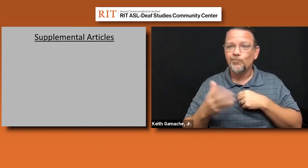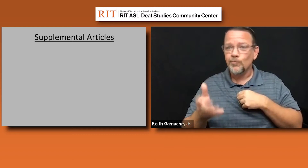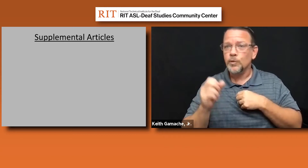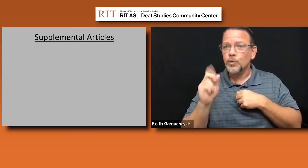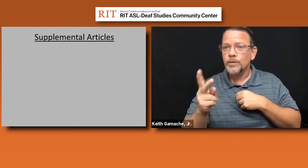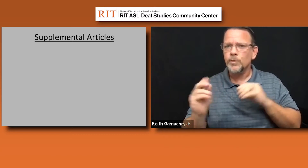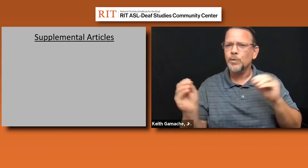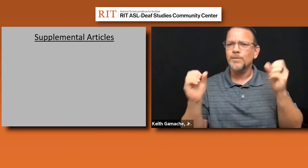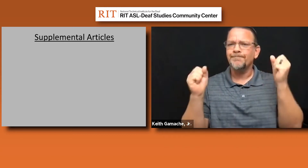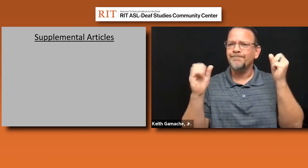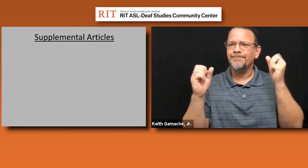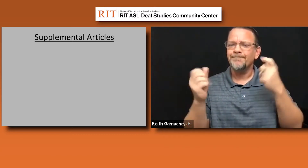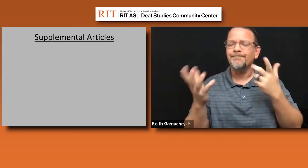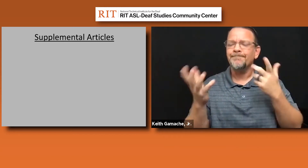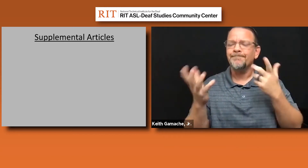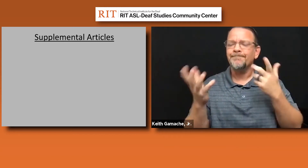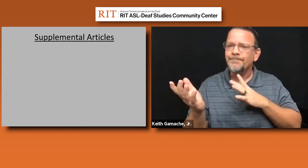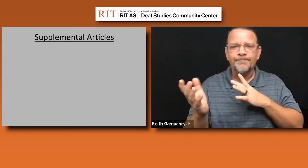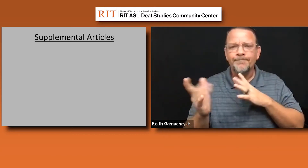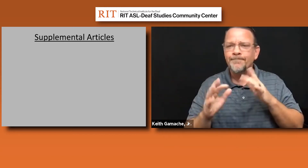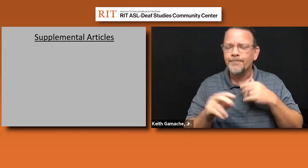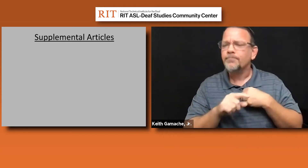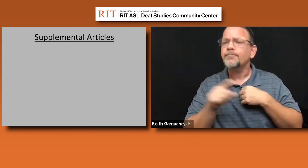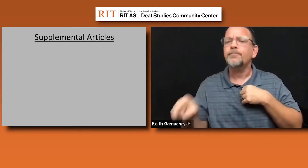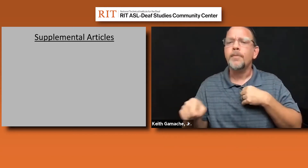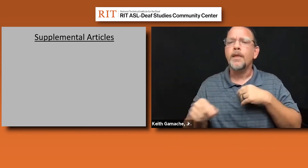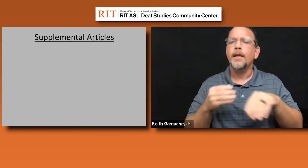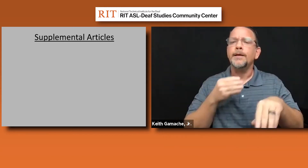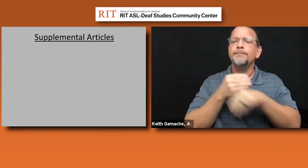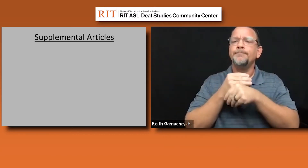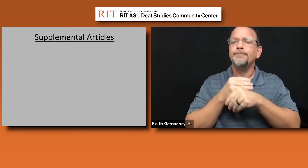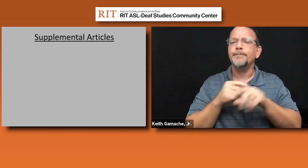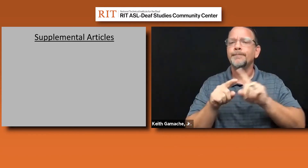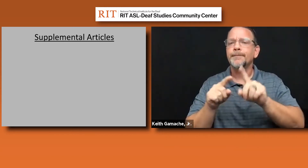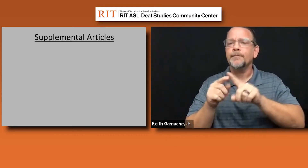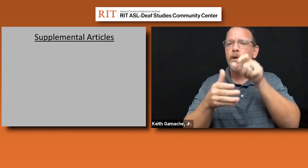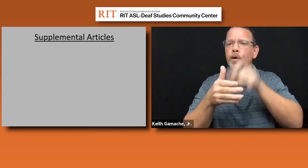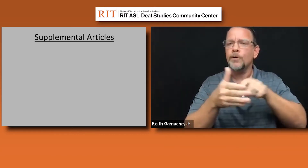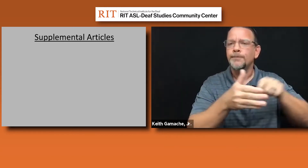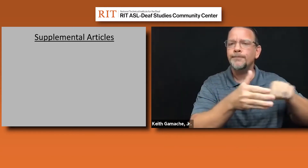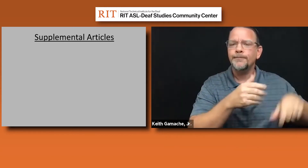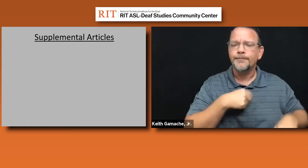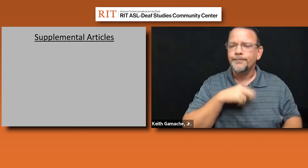I didn't like that we relied heavily on English to understand ASL syntax, and so I have a collective